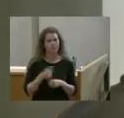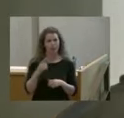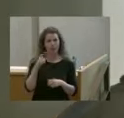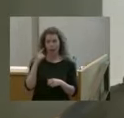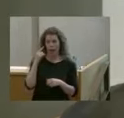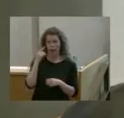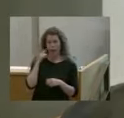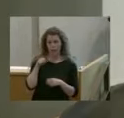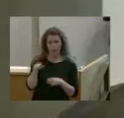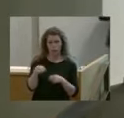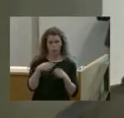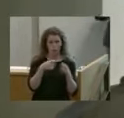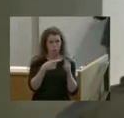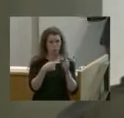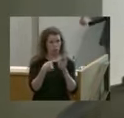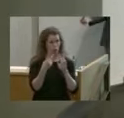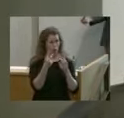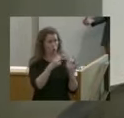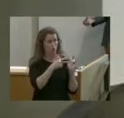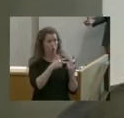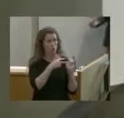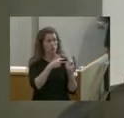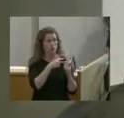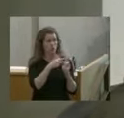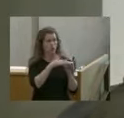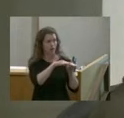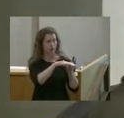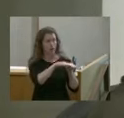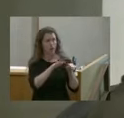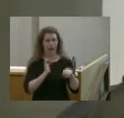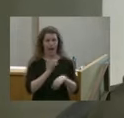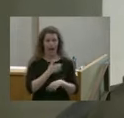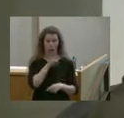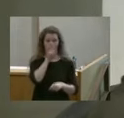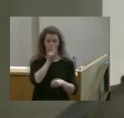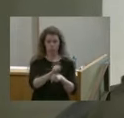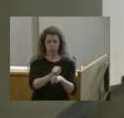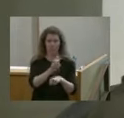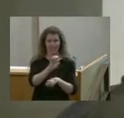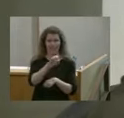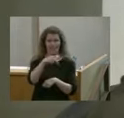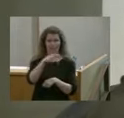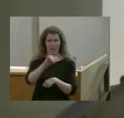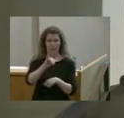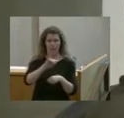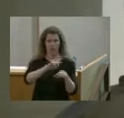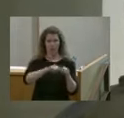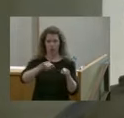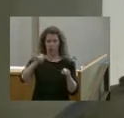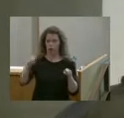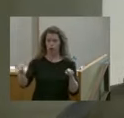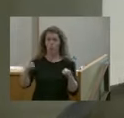actual epi-curve locally and it's, it's looked something like, like this. Am i